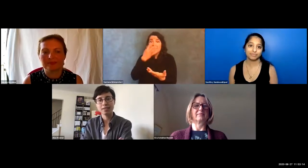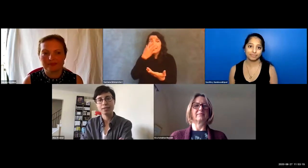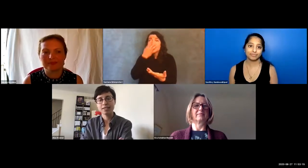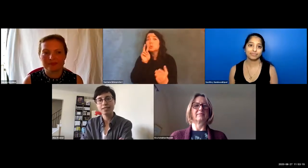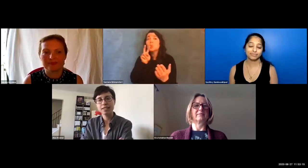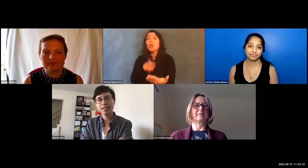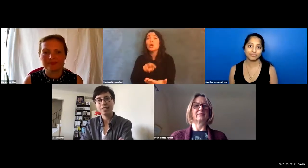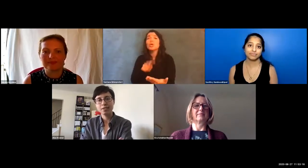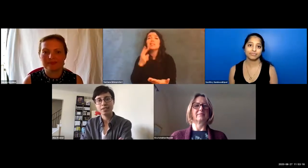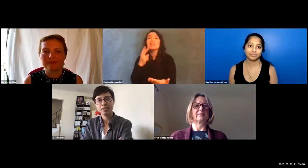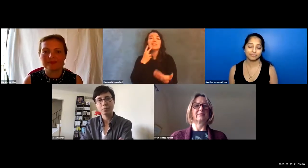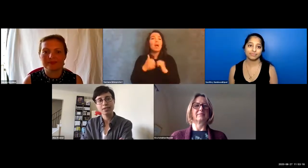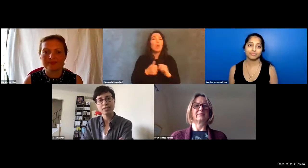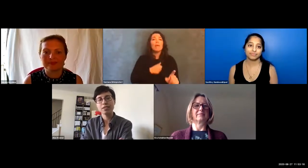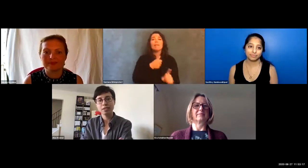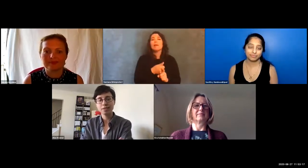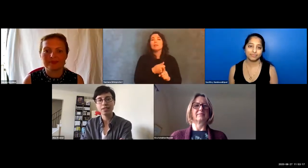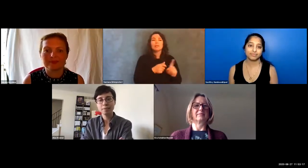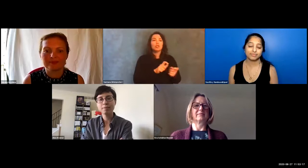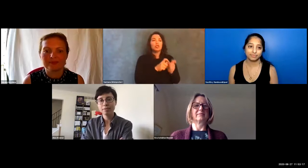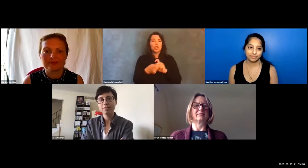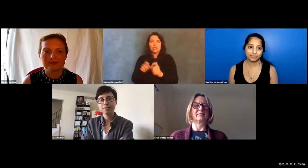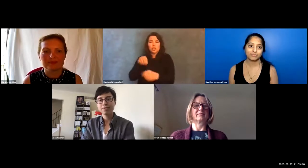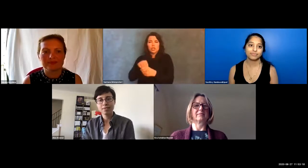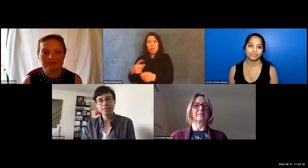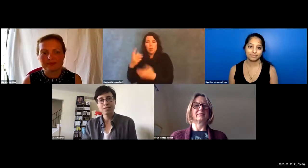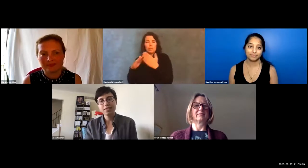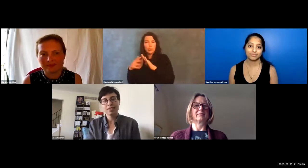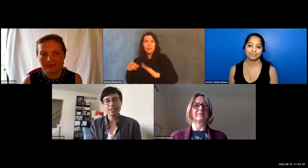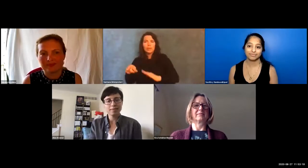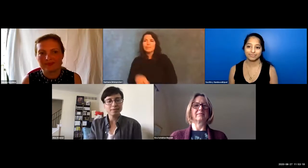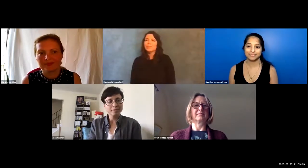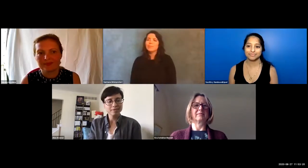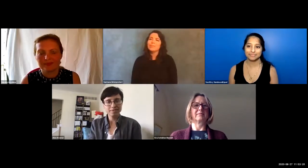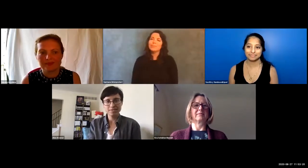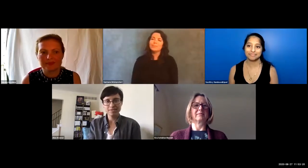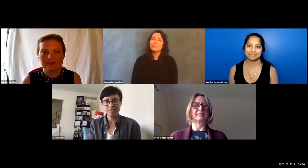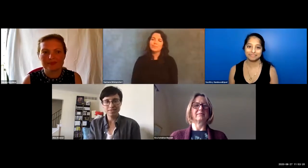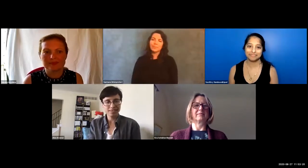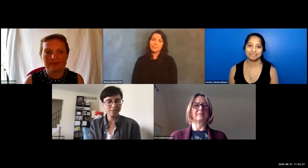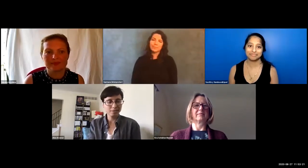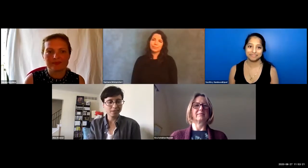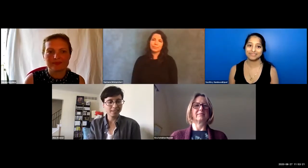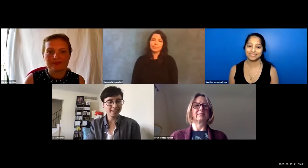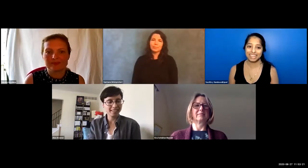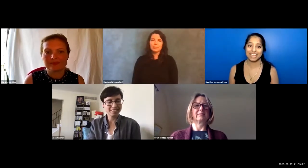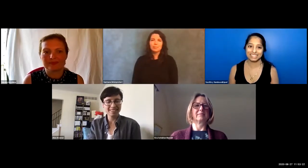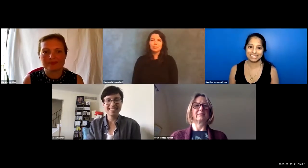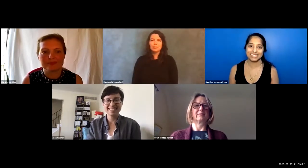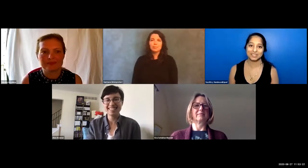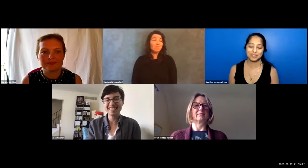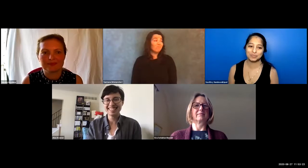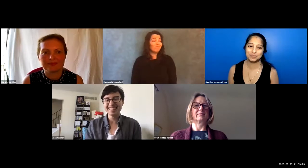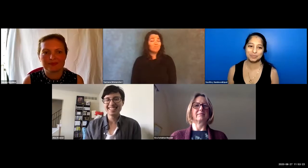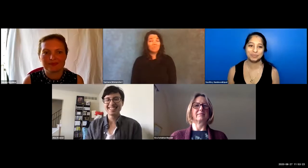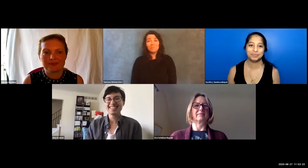affects how change spreads through the community. Food for thought I guess.